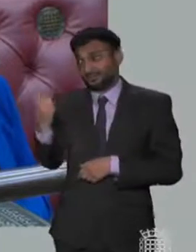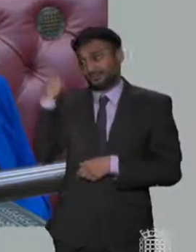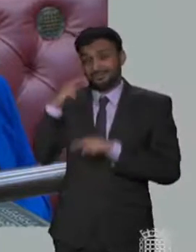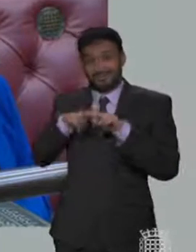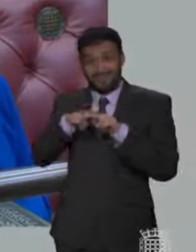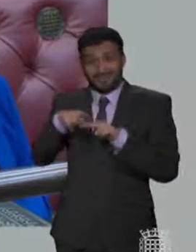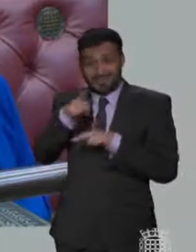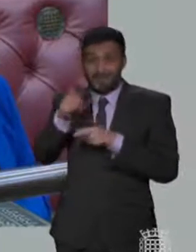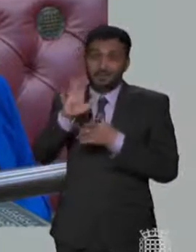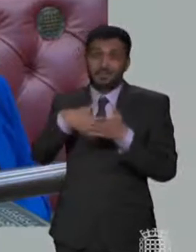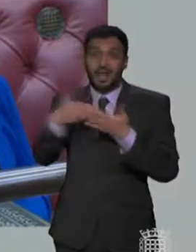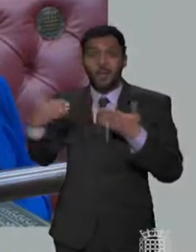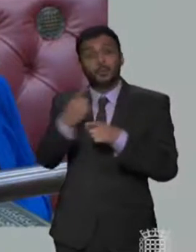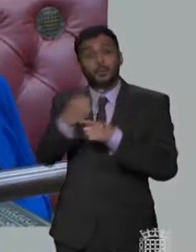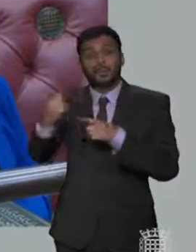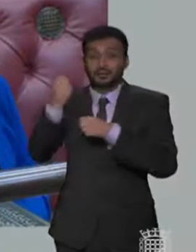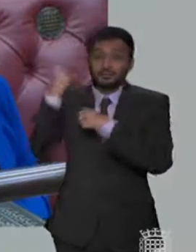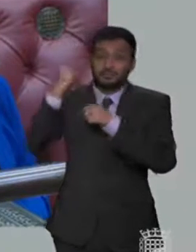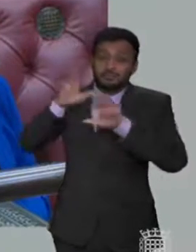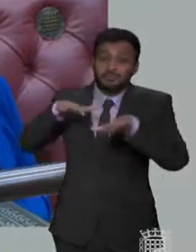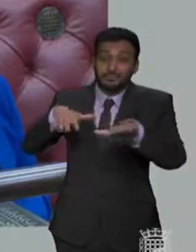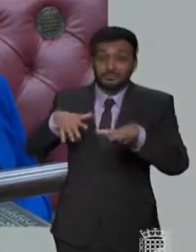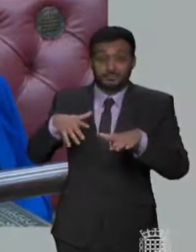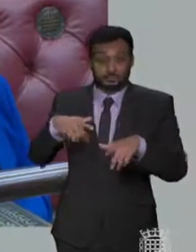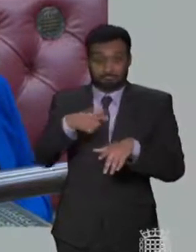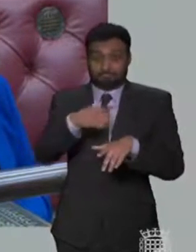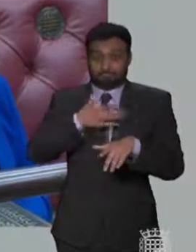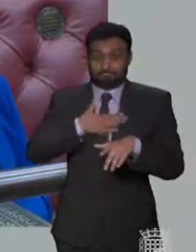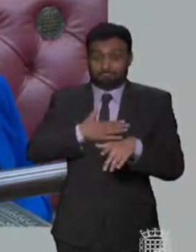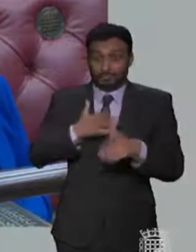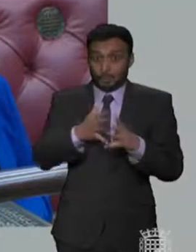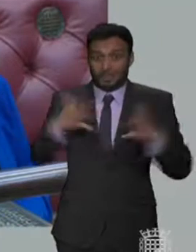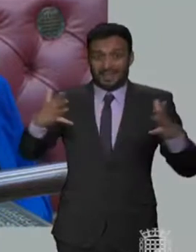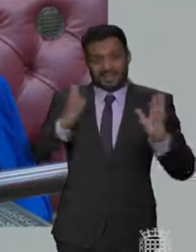which had to be moved to trafalgar square organized by the british deaf association